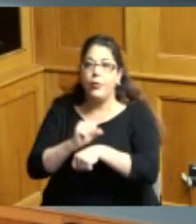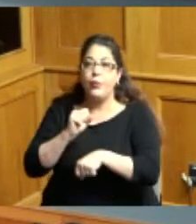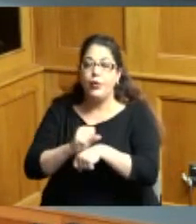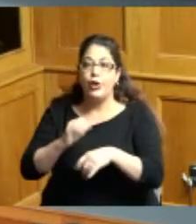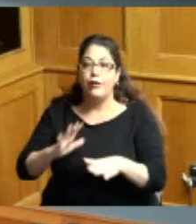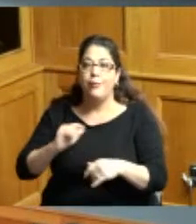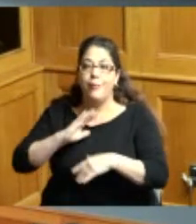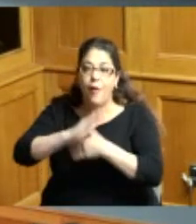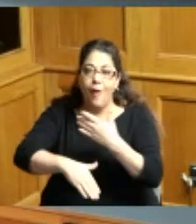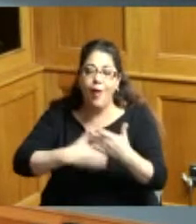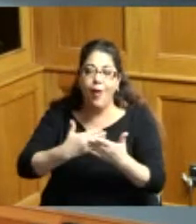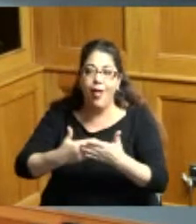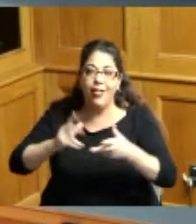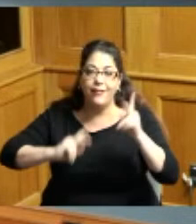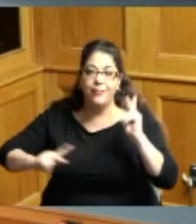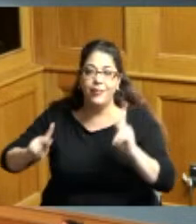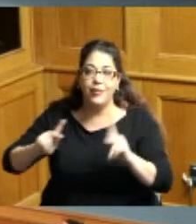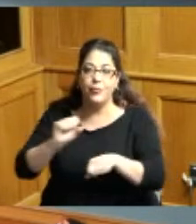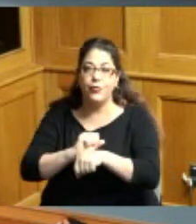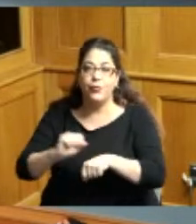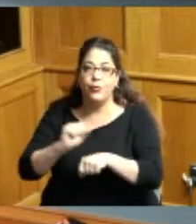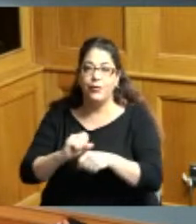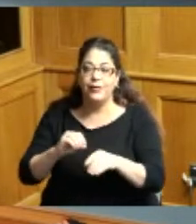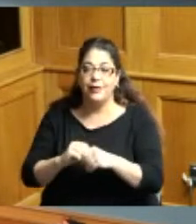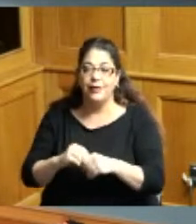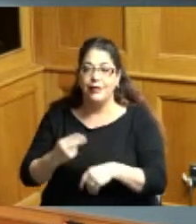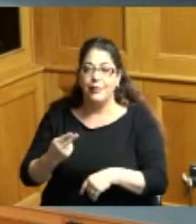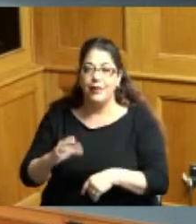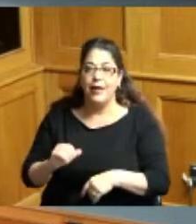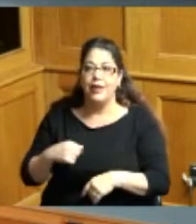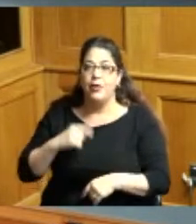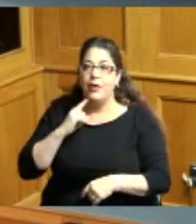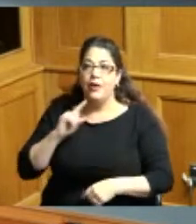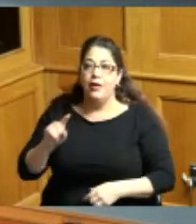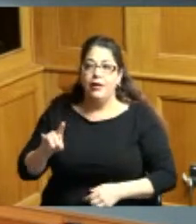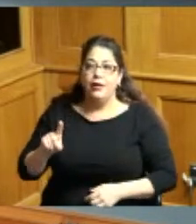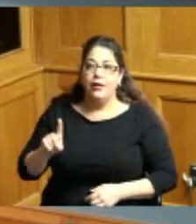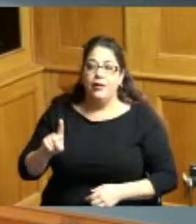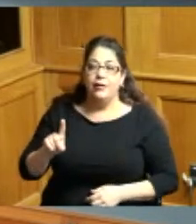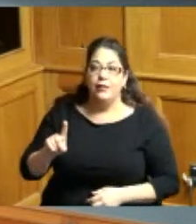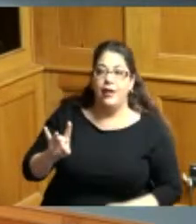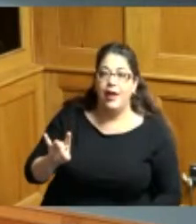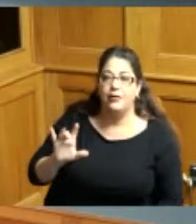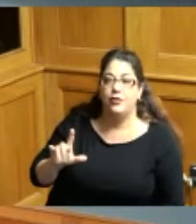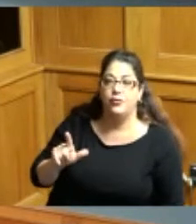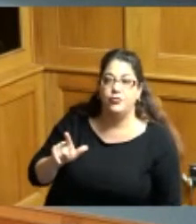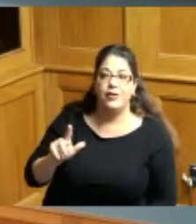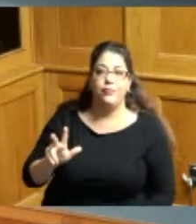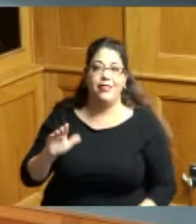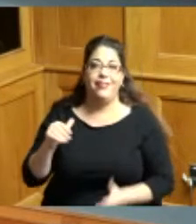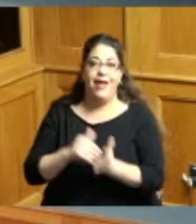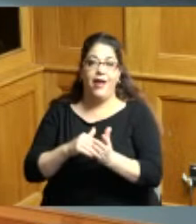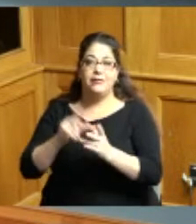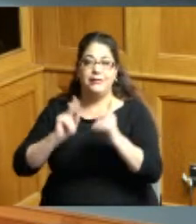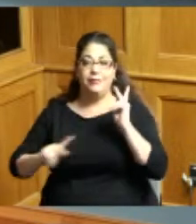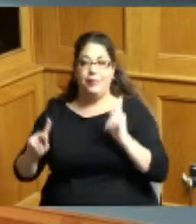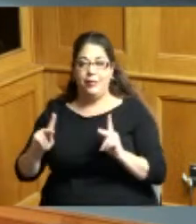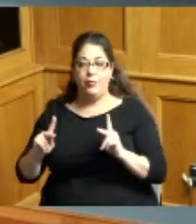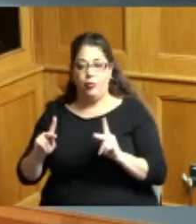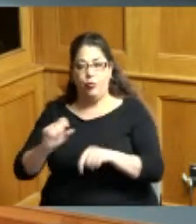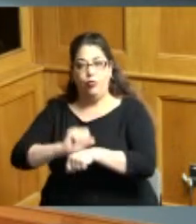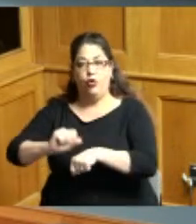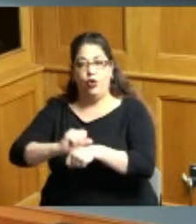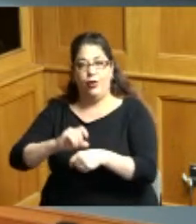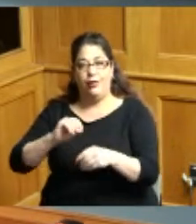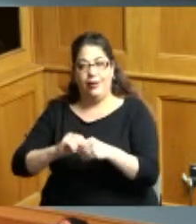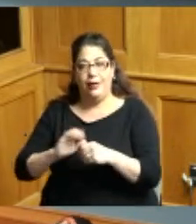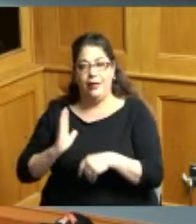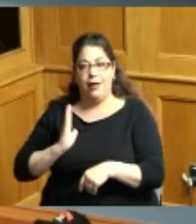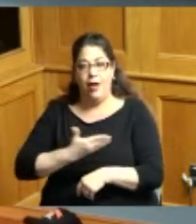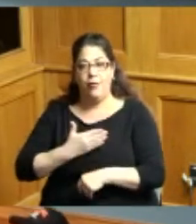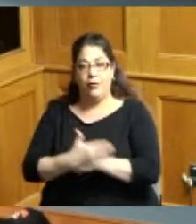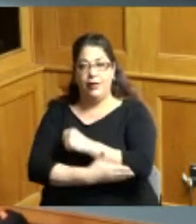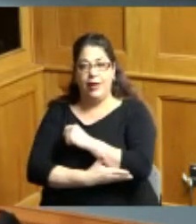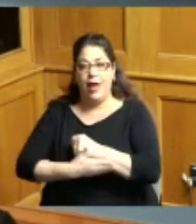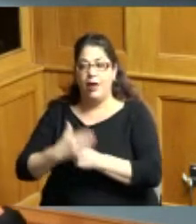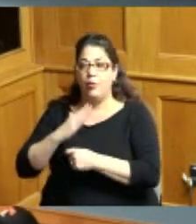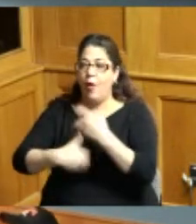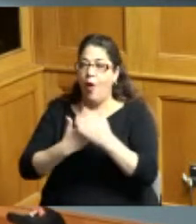whole county 800 and almost 30,000 823 I believe I understand the passion we're all passionate we've